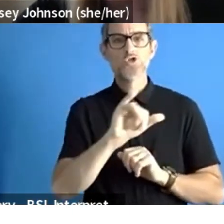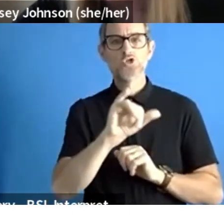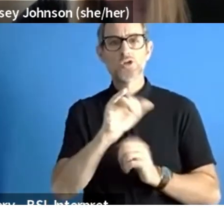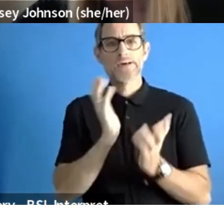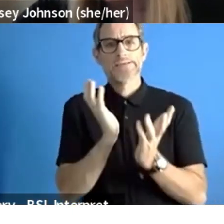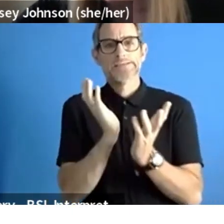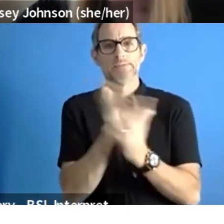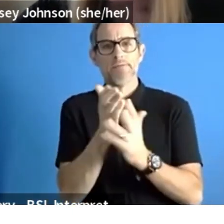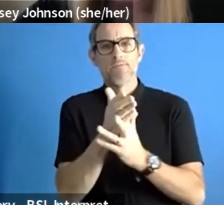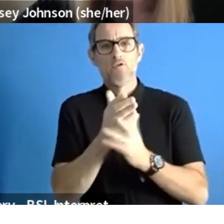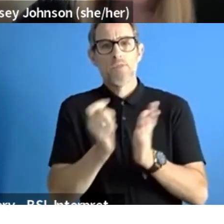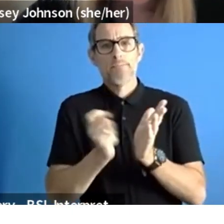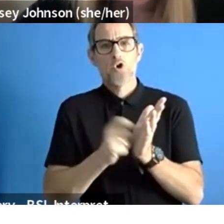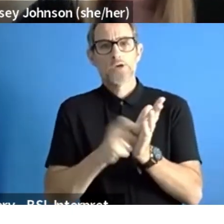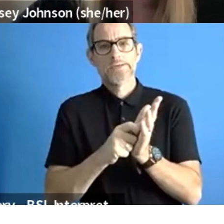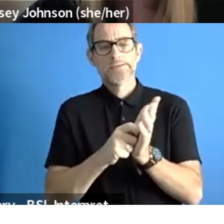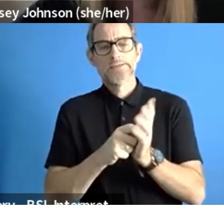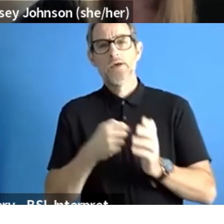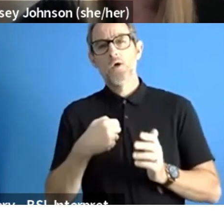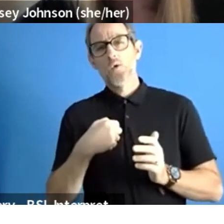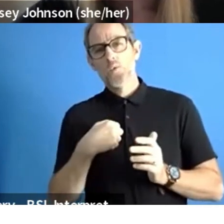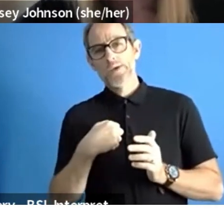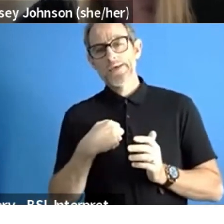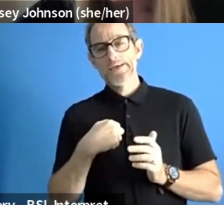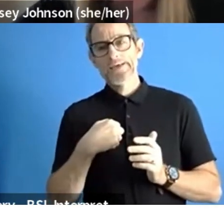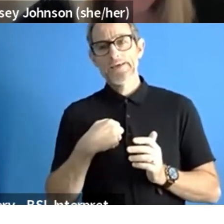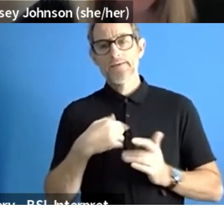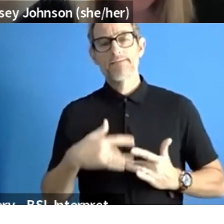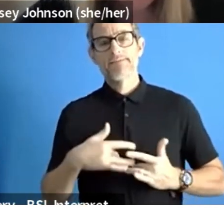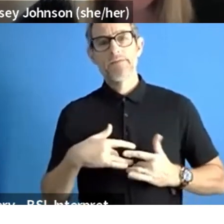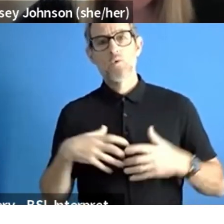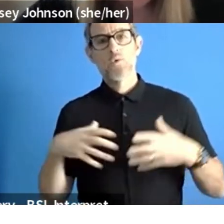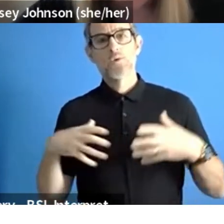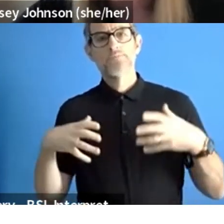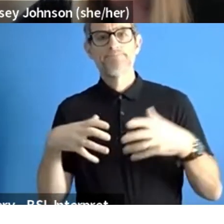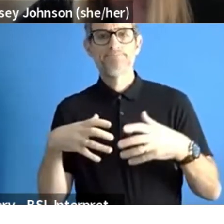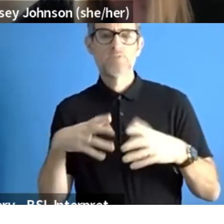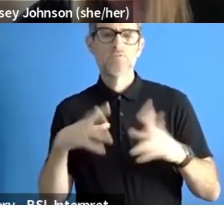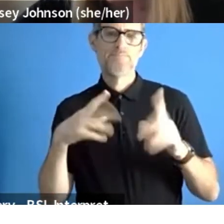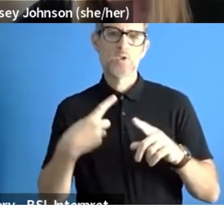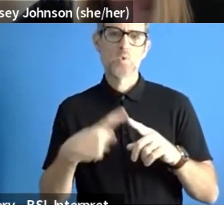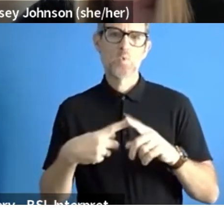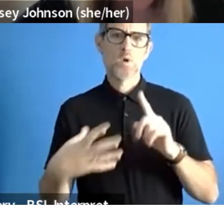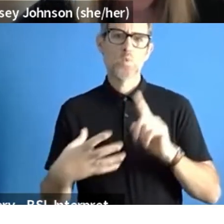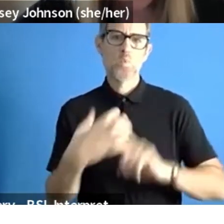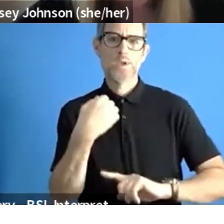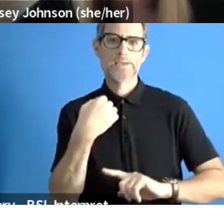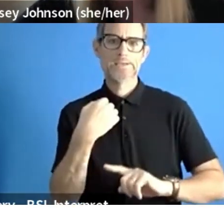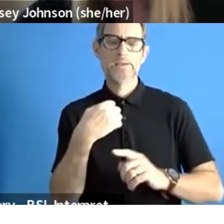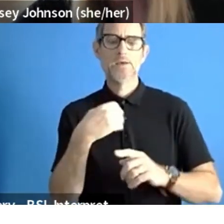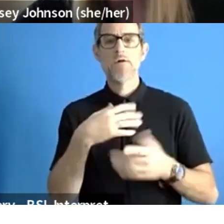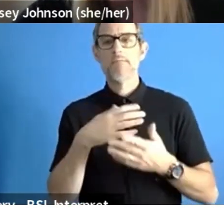What we do within that team is the quick ones, so text size, alt text on images.